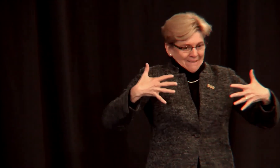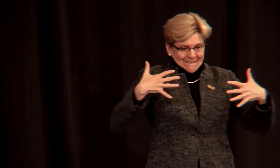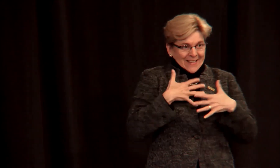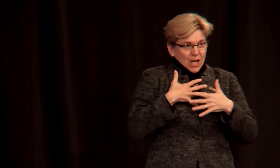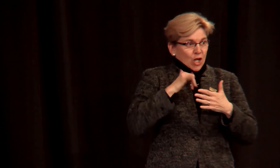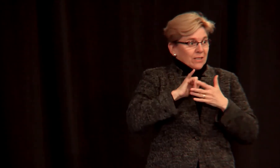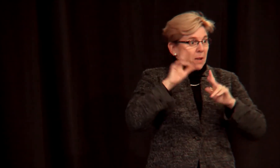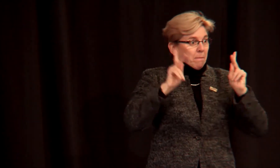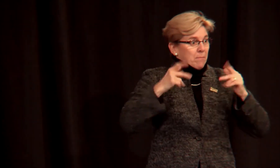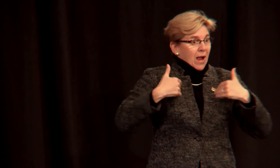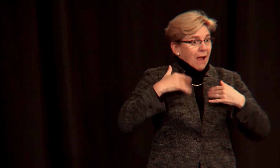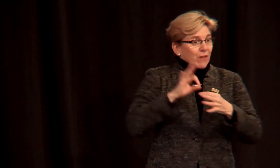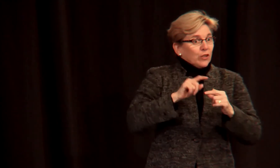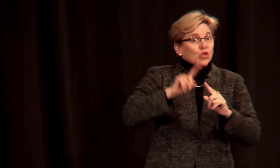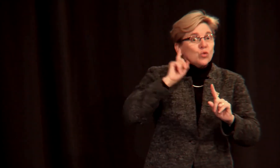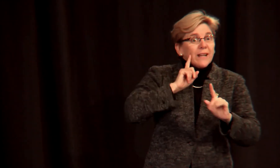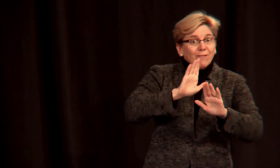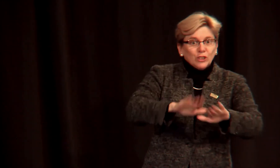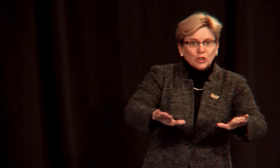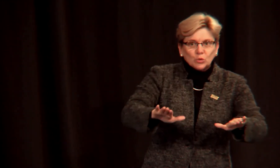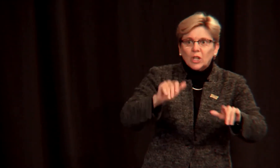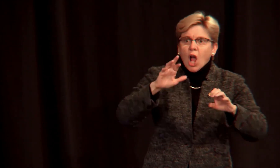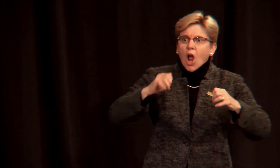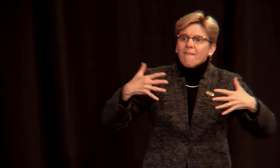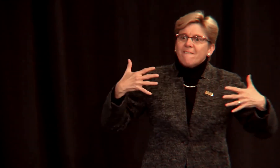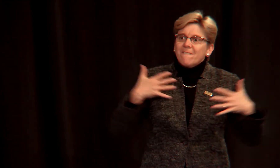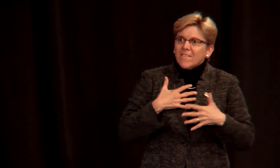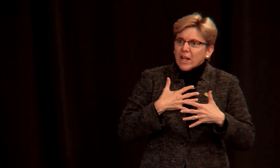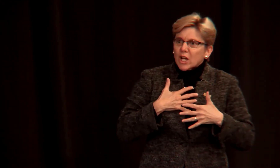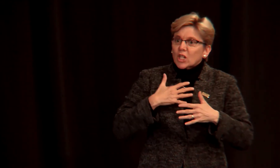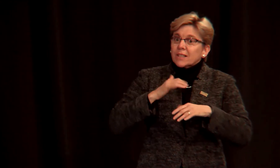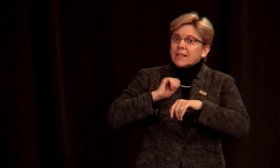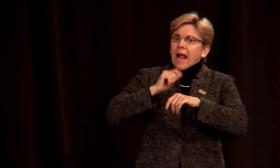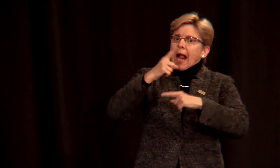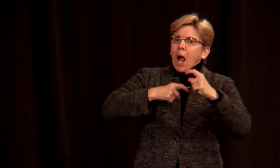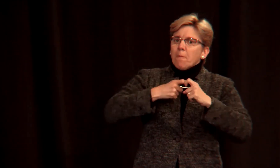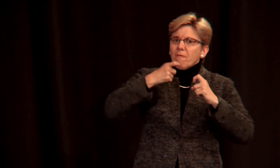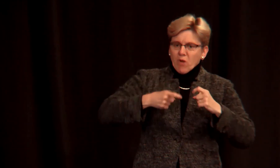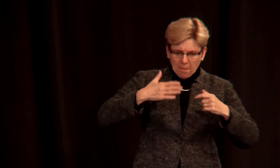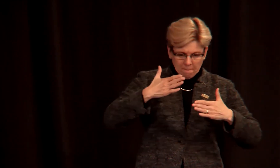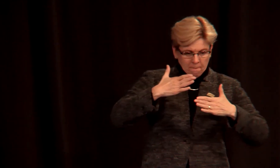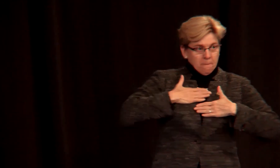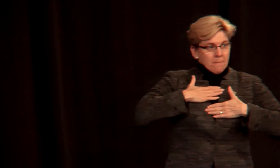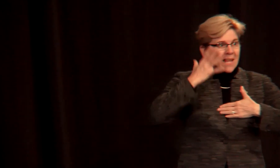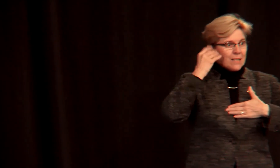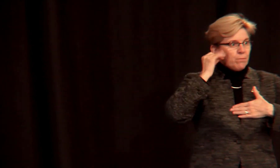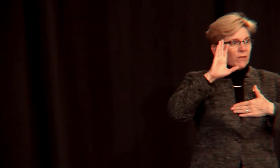and there are so many fears people have related to deaf children and those fears come from